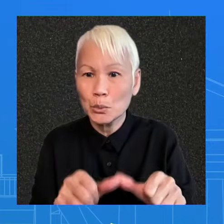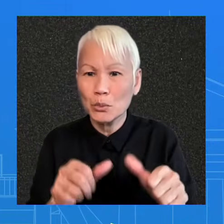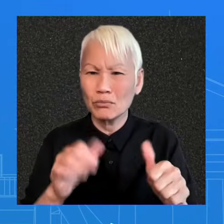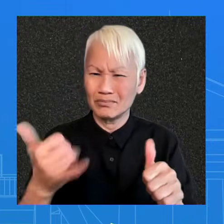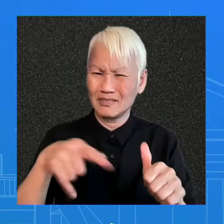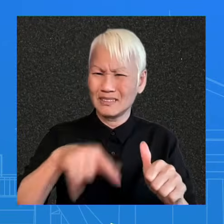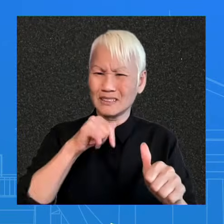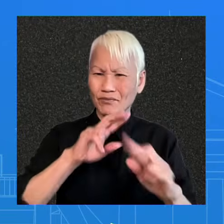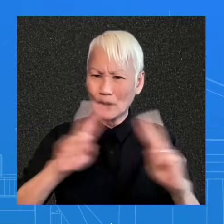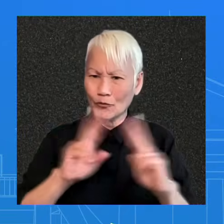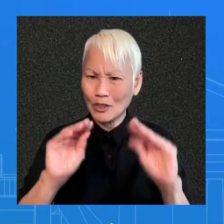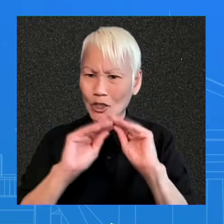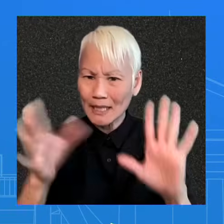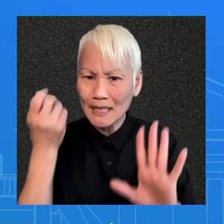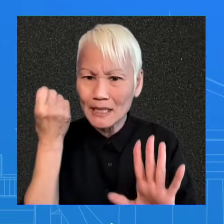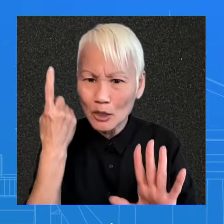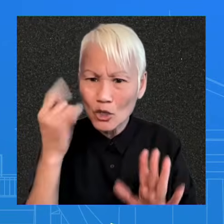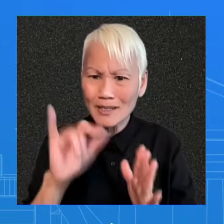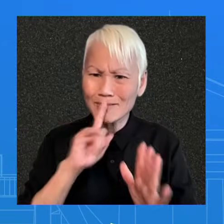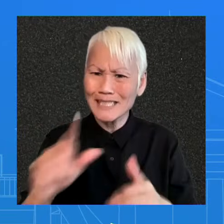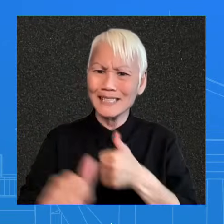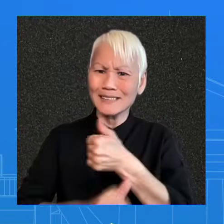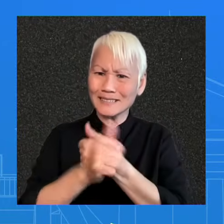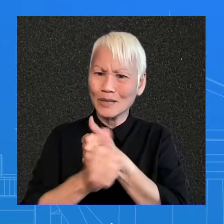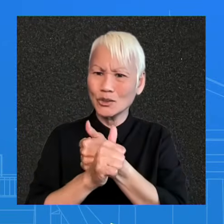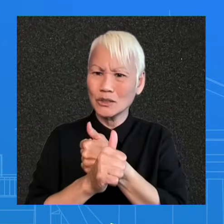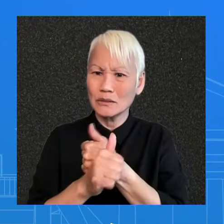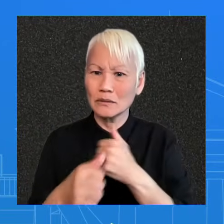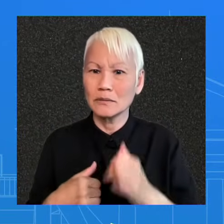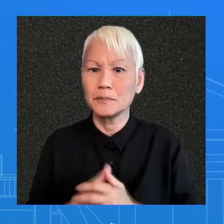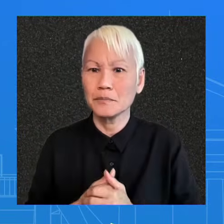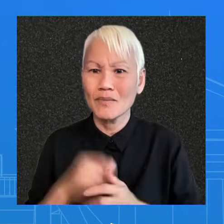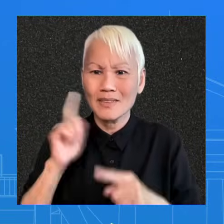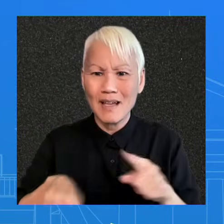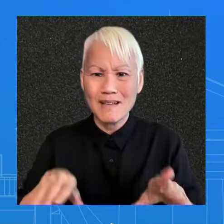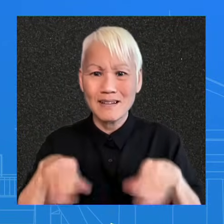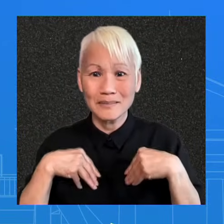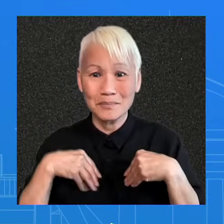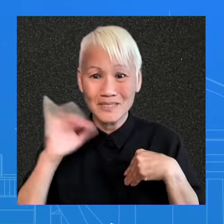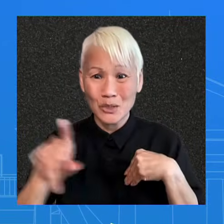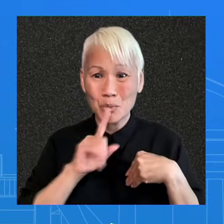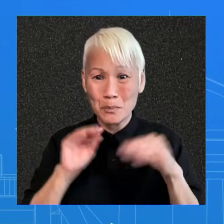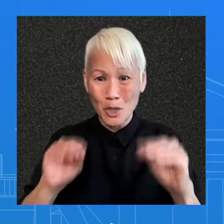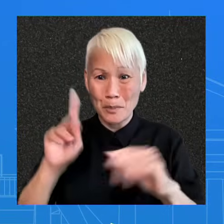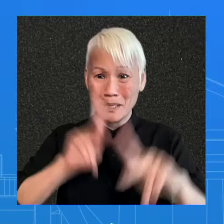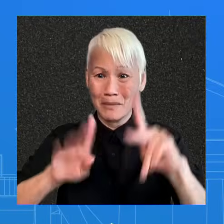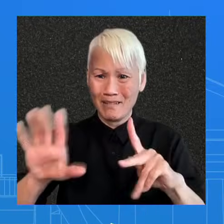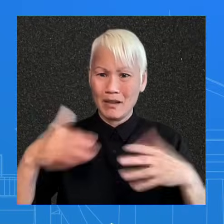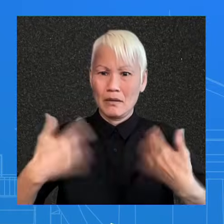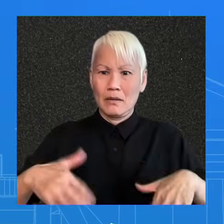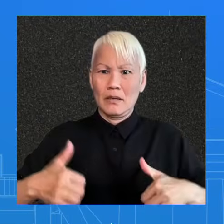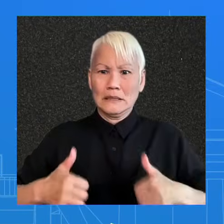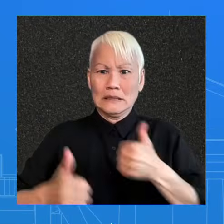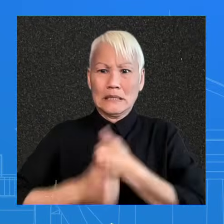And it's dangerous and it's unacceptable because you're putting people's lives at risk. And it's dangerous and it's unacceptable because you're actually putting a lot of pressure